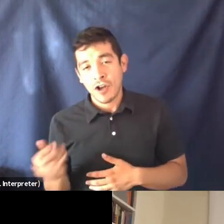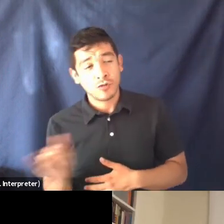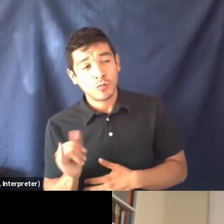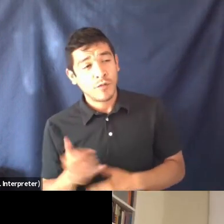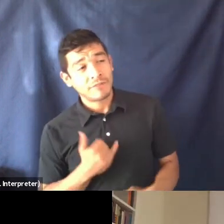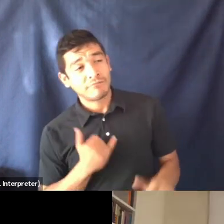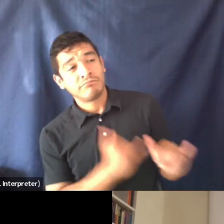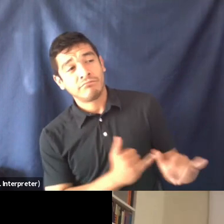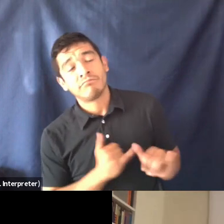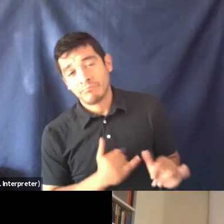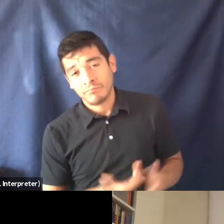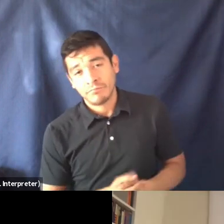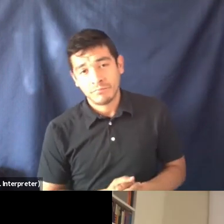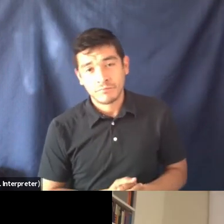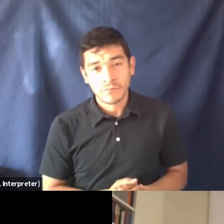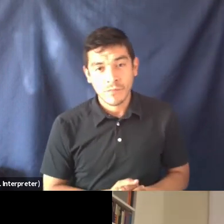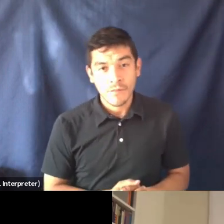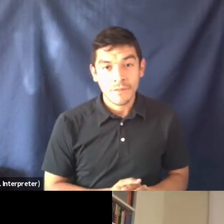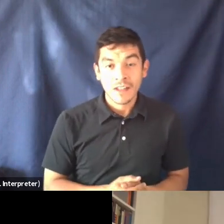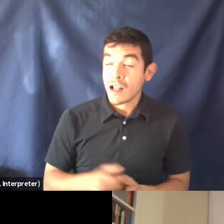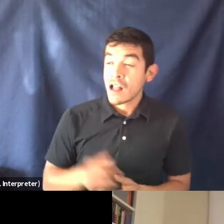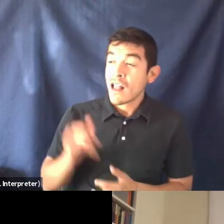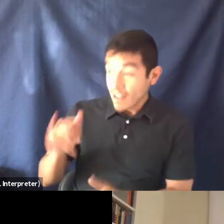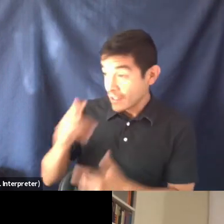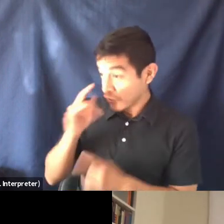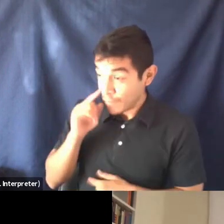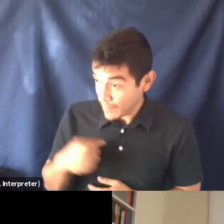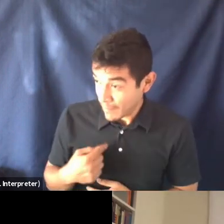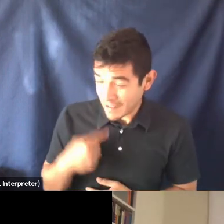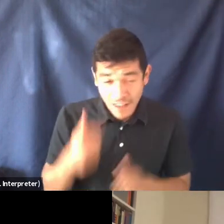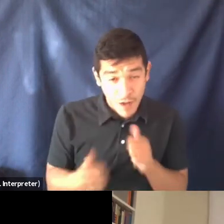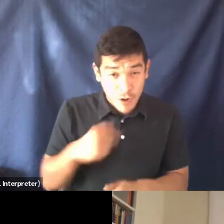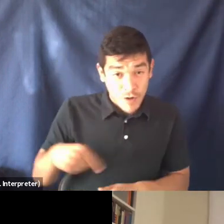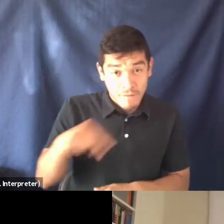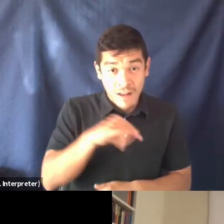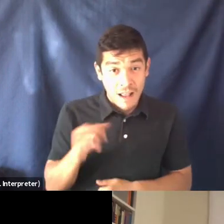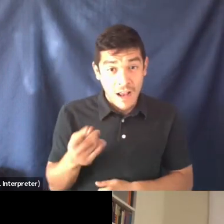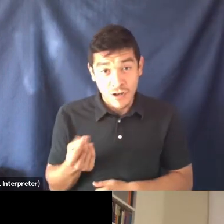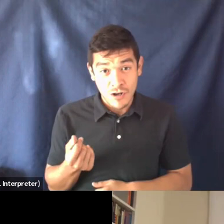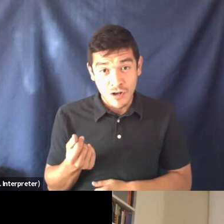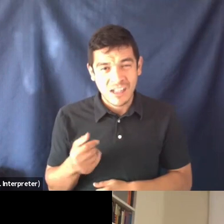That's always so interesting to me. 'Cause I think most of us think of dogs as you know, we have like one or two at home and you don't think